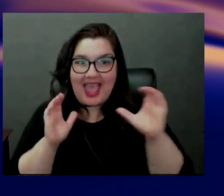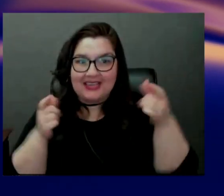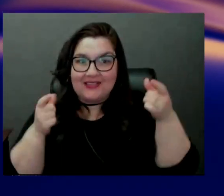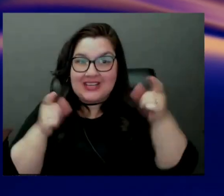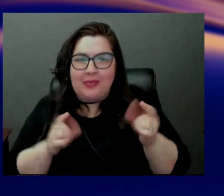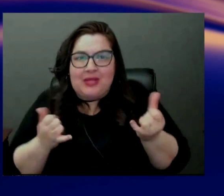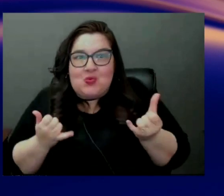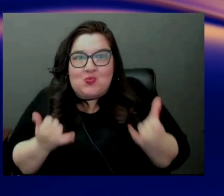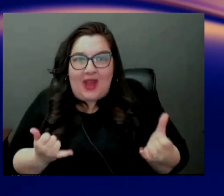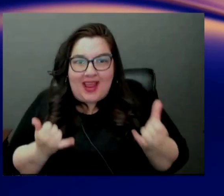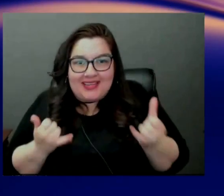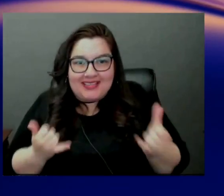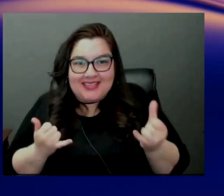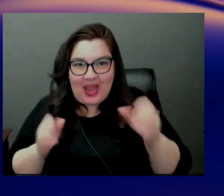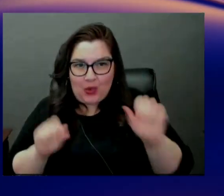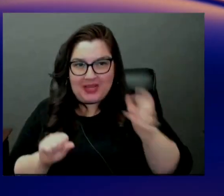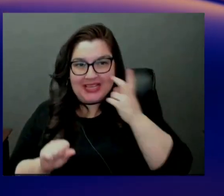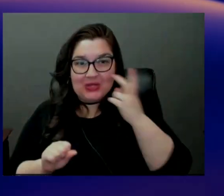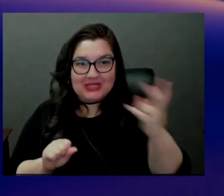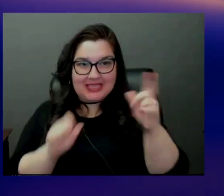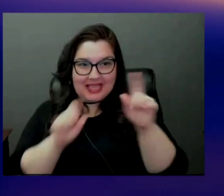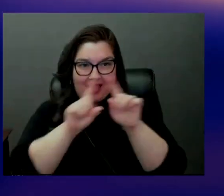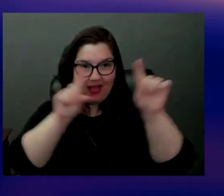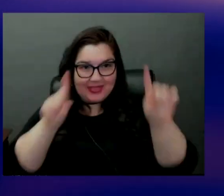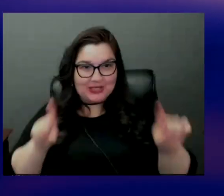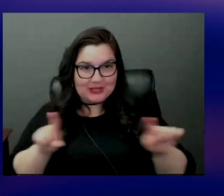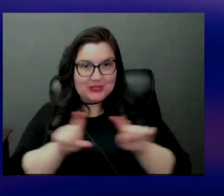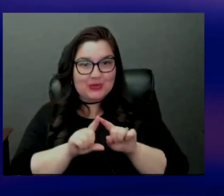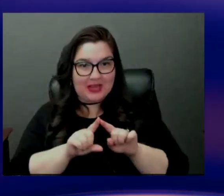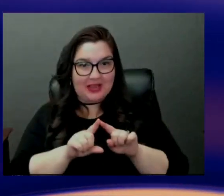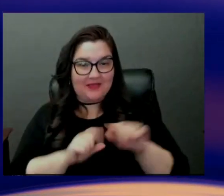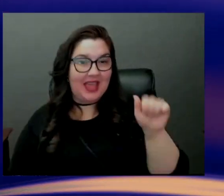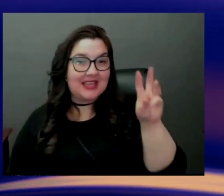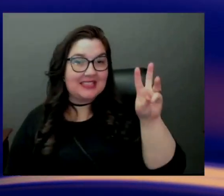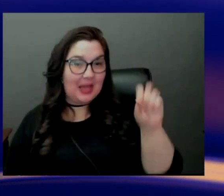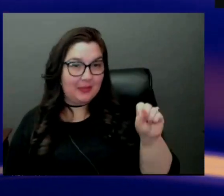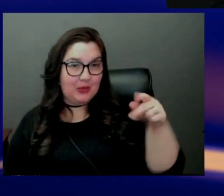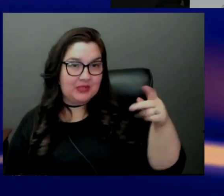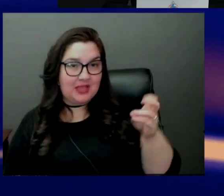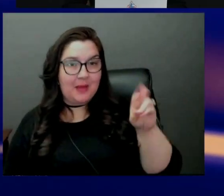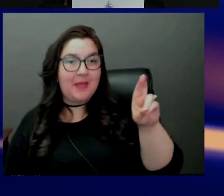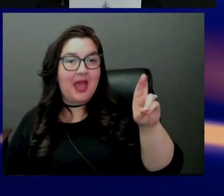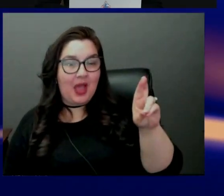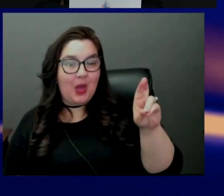So what we can see here on the screen is I have my AWS Power Hour SysOps page loaded